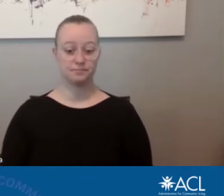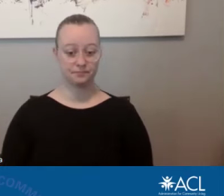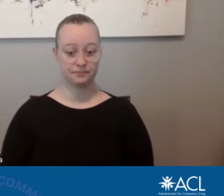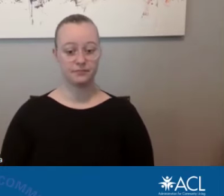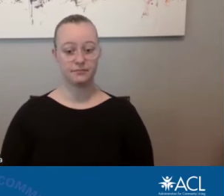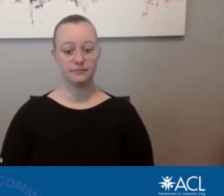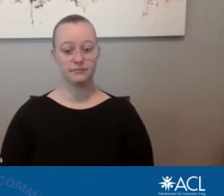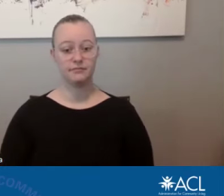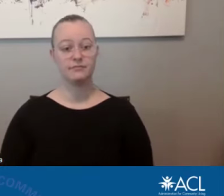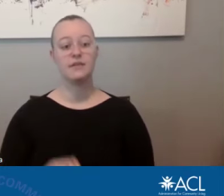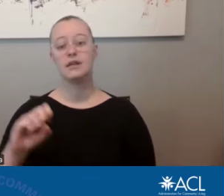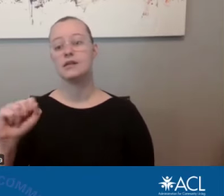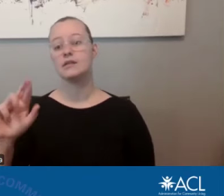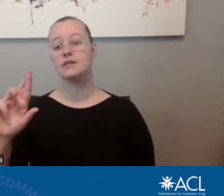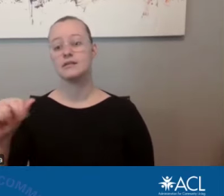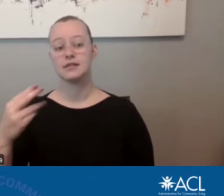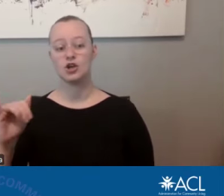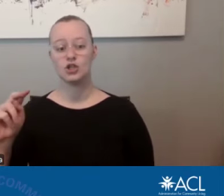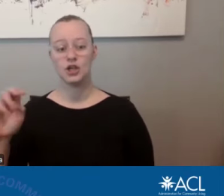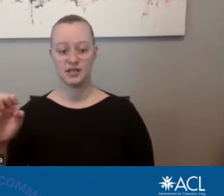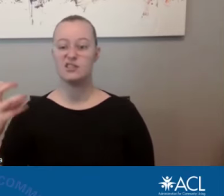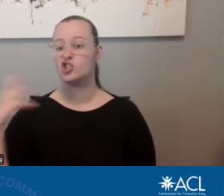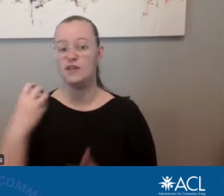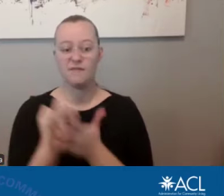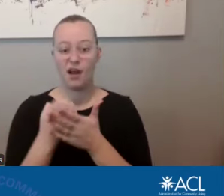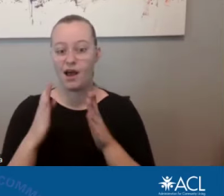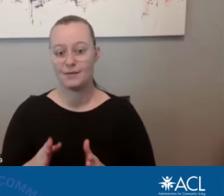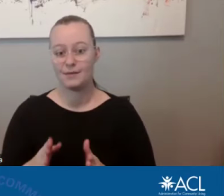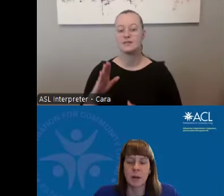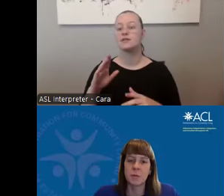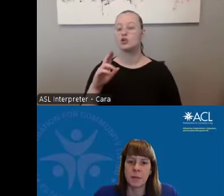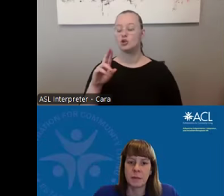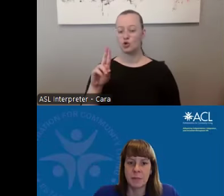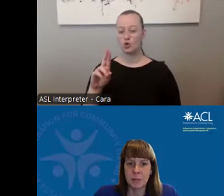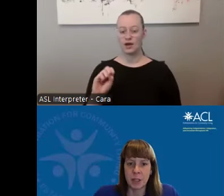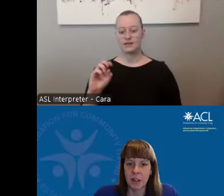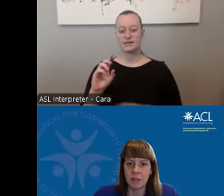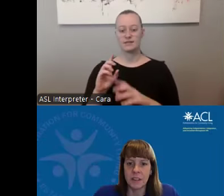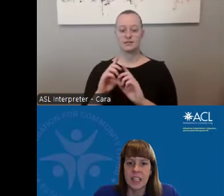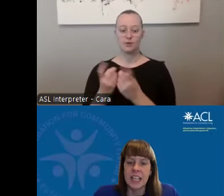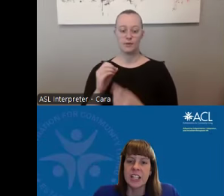Chief Economist at the Department of Labor. She was previously a Senior Advisor for the Department's Women's Bureau.